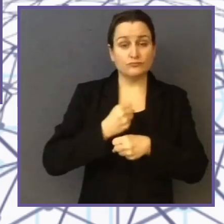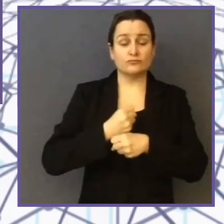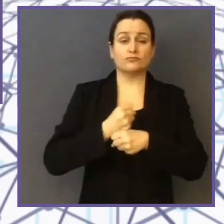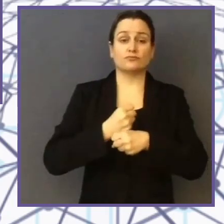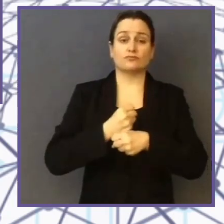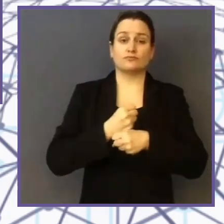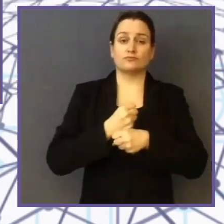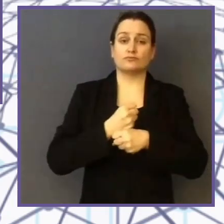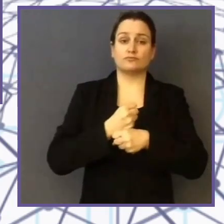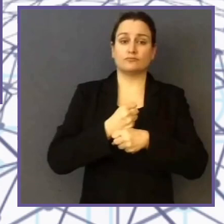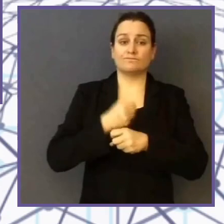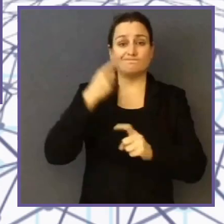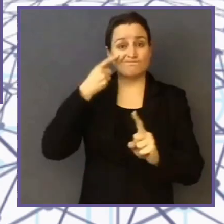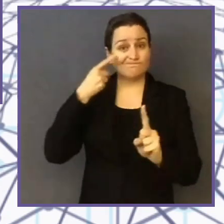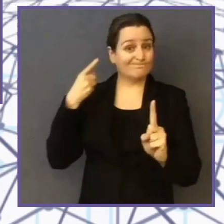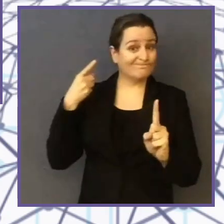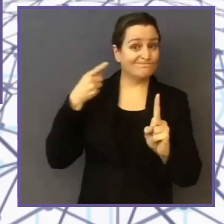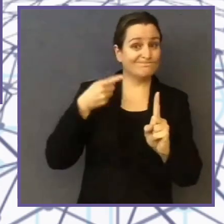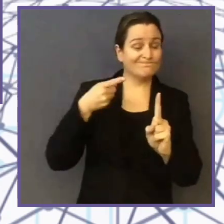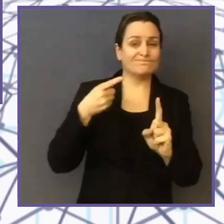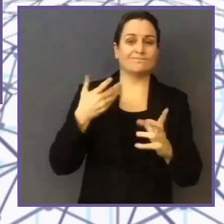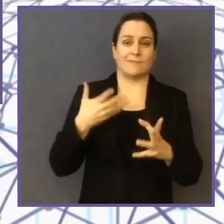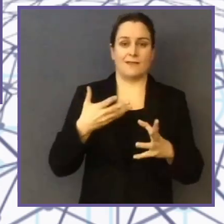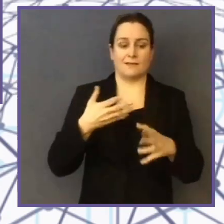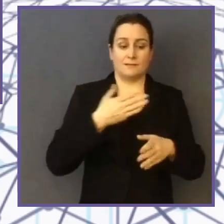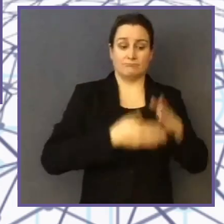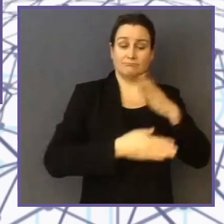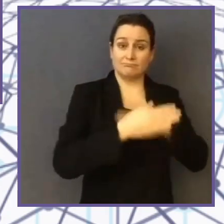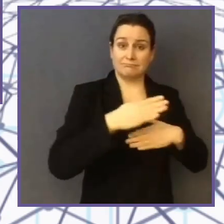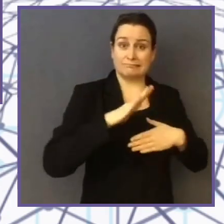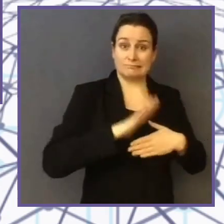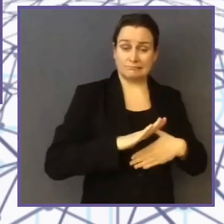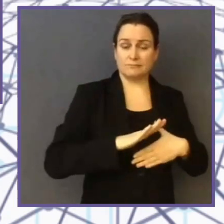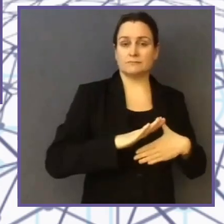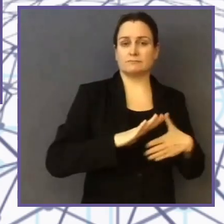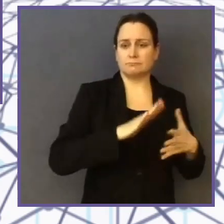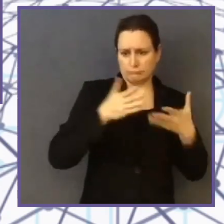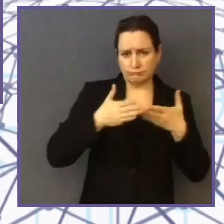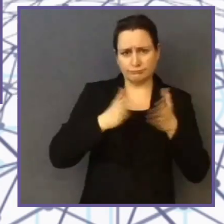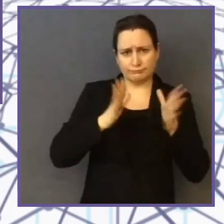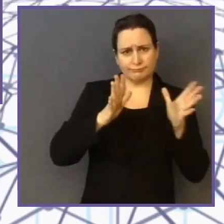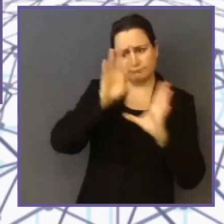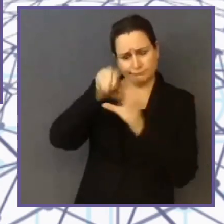this kind of work is accelerated in the banking sector. And those six actions or calls to